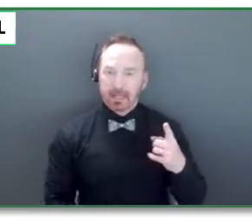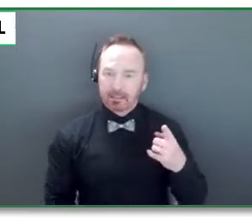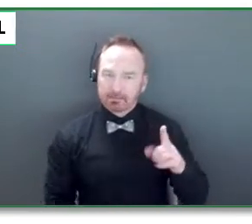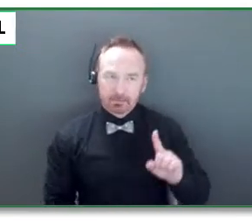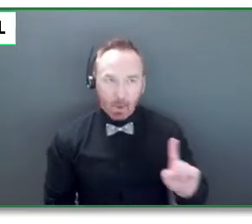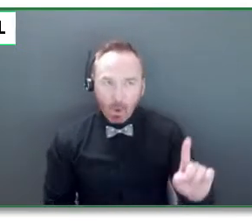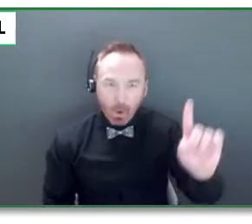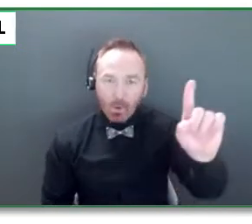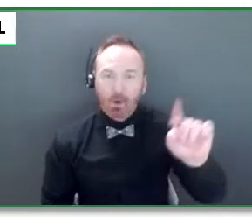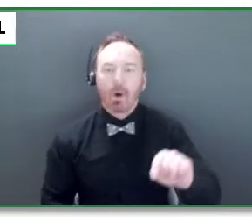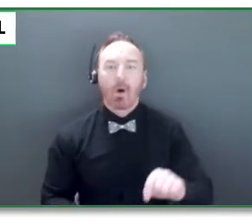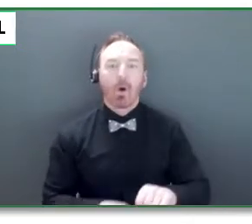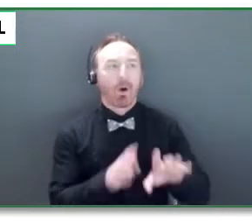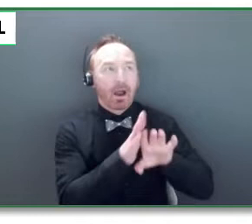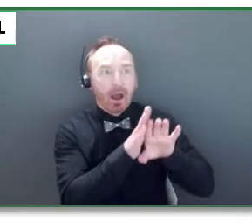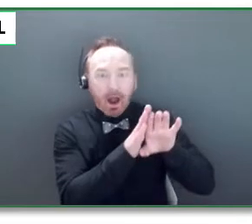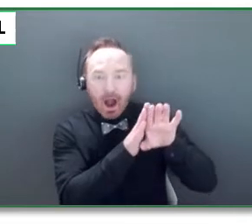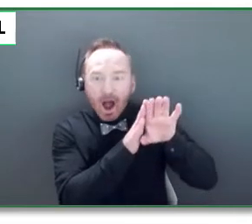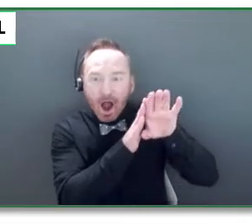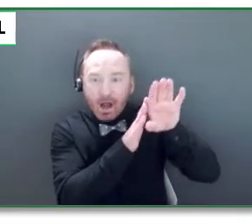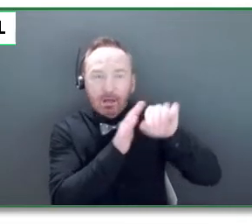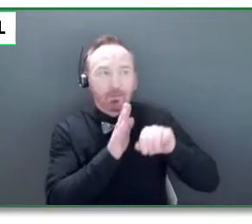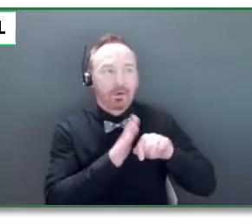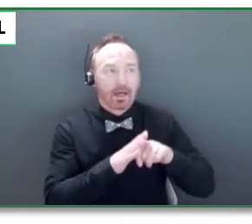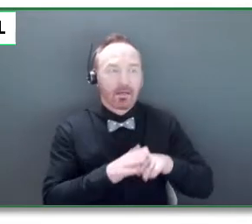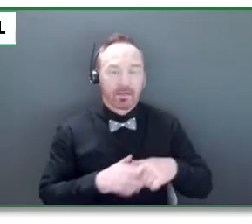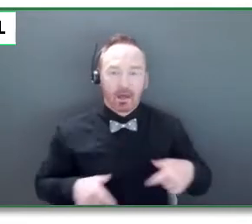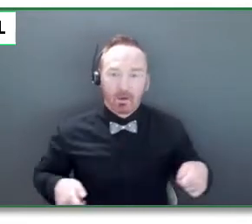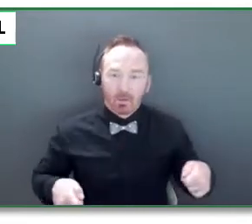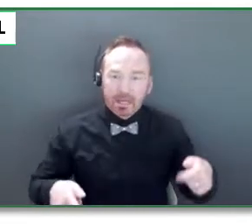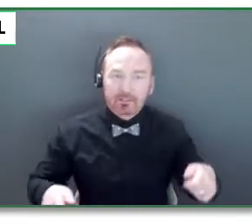wheelchair. So these are all obstacles that are